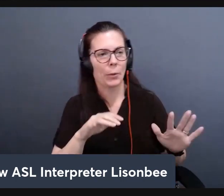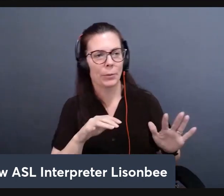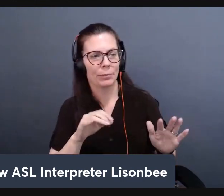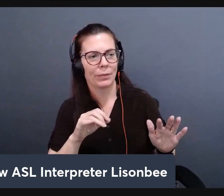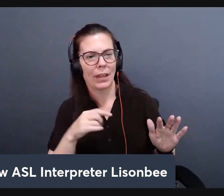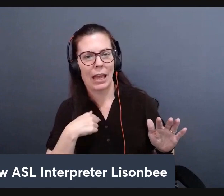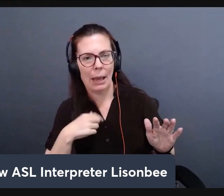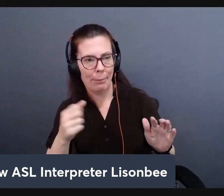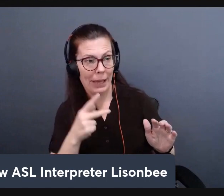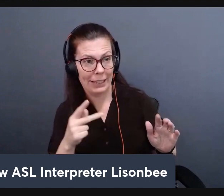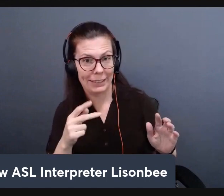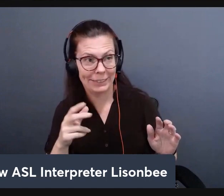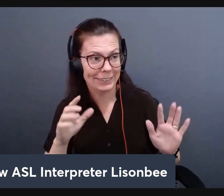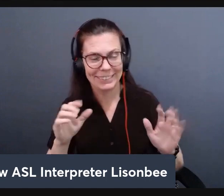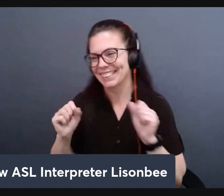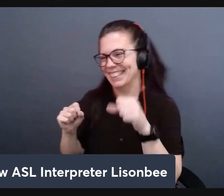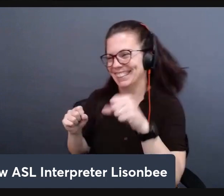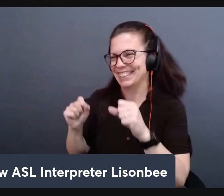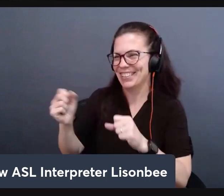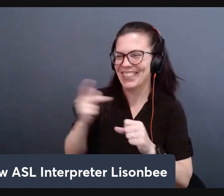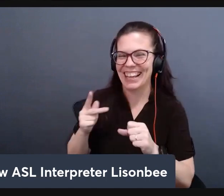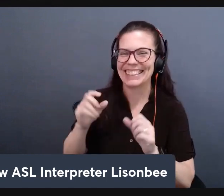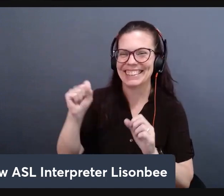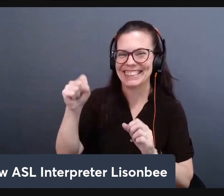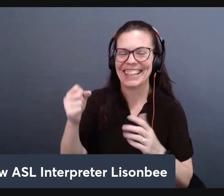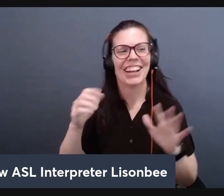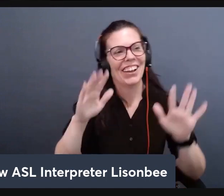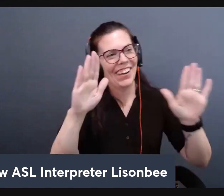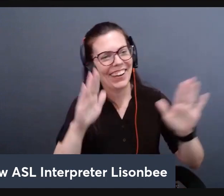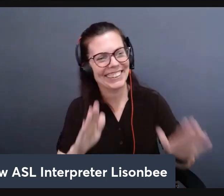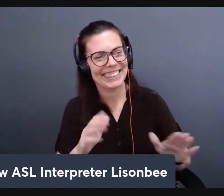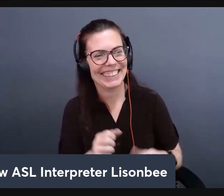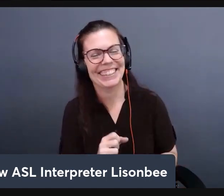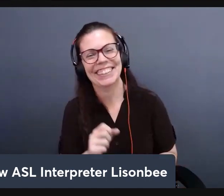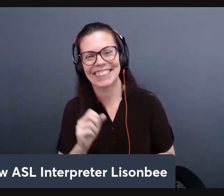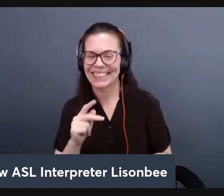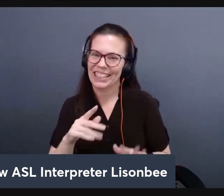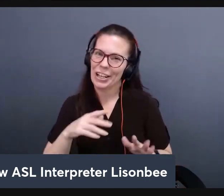Oh, am I back? Yes, you are back, you're back. Awesome. Yeah, this will be fun.